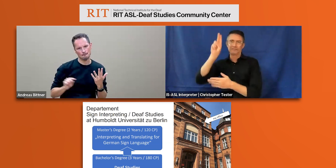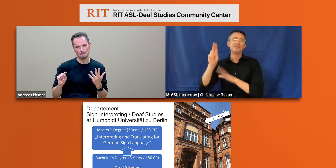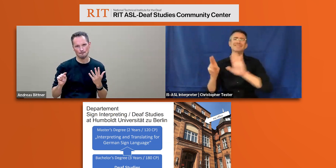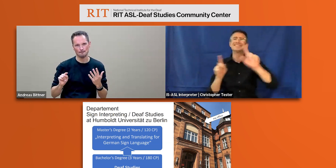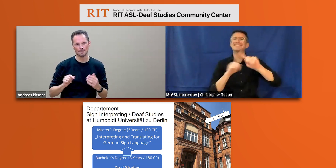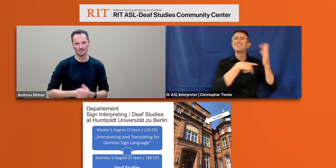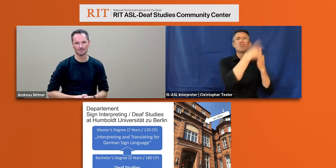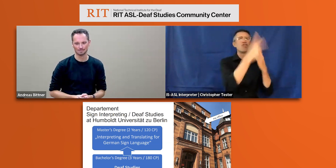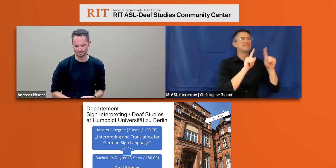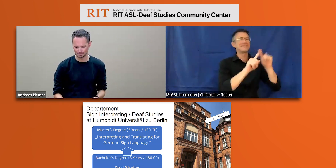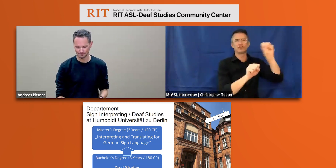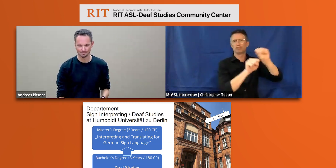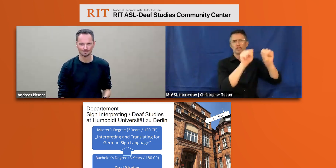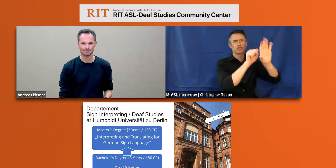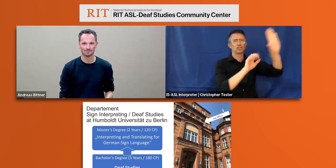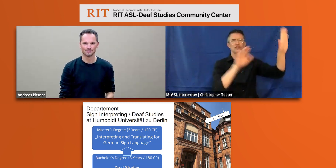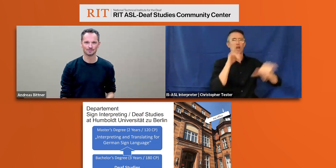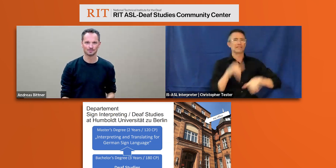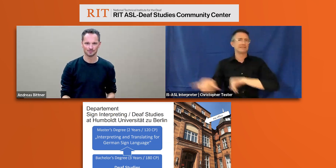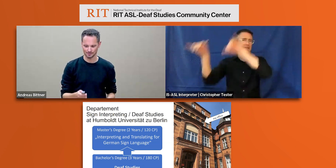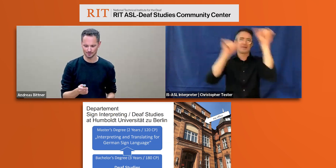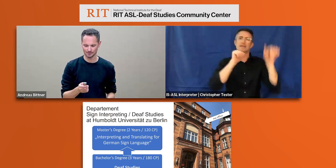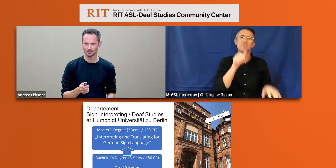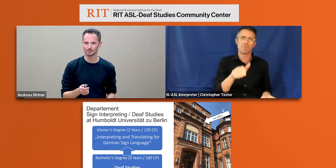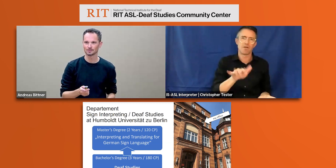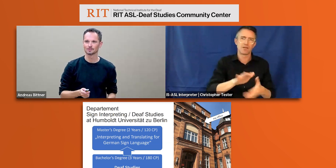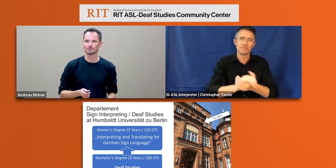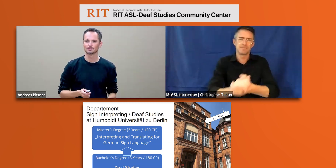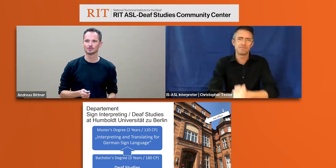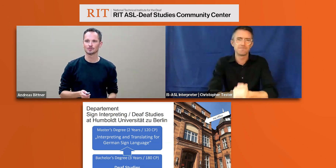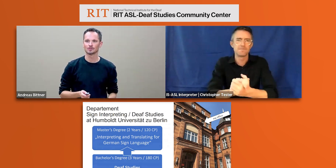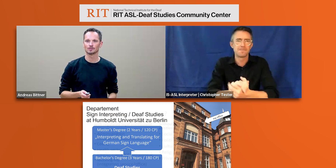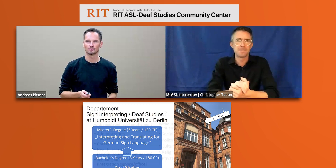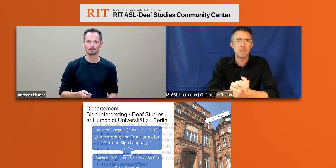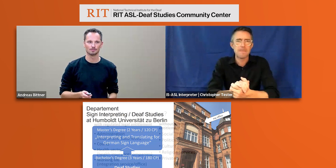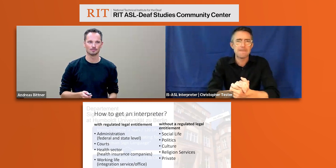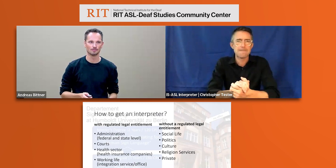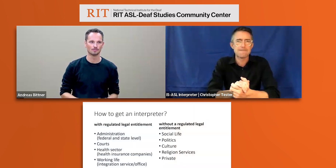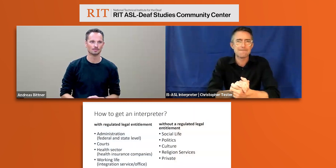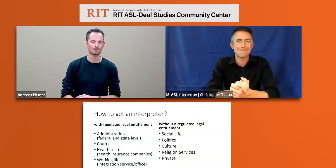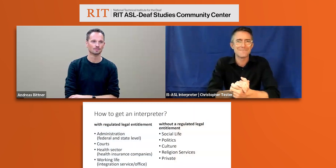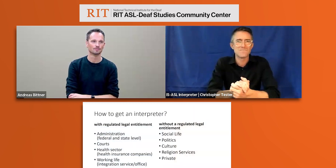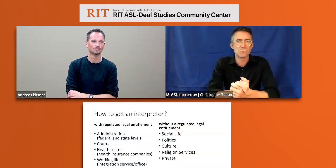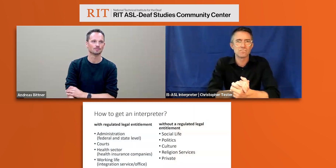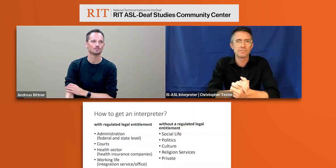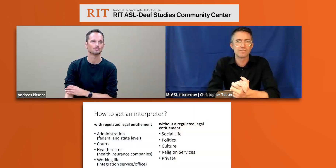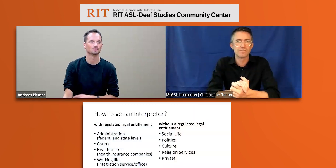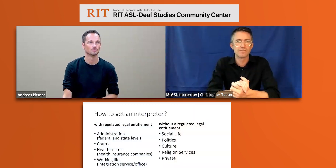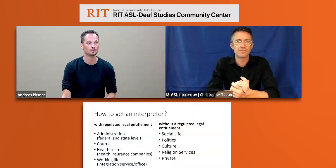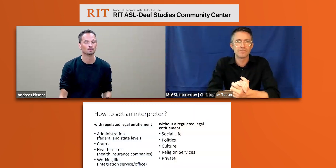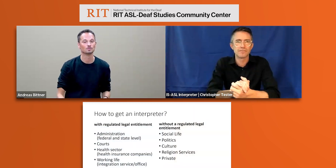they are qualified as a certified interpreter. And this structure that I just explained there is not the same